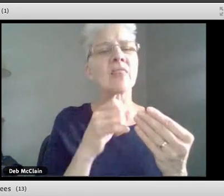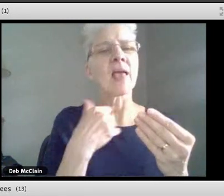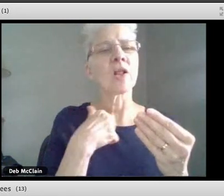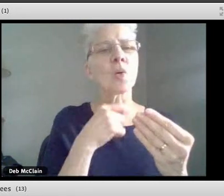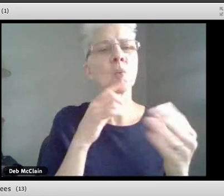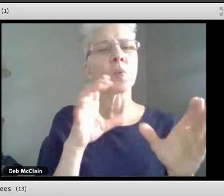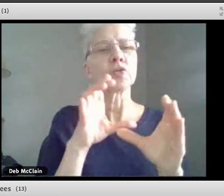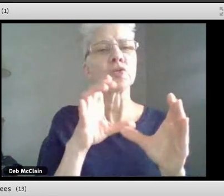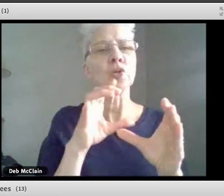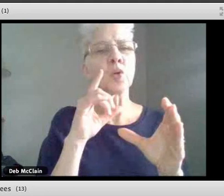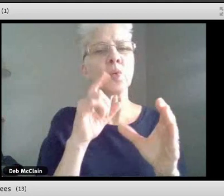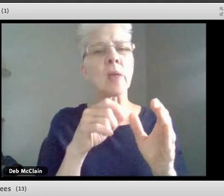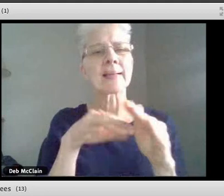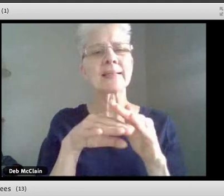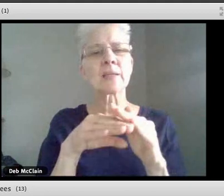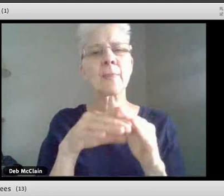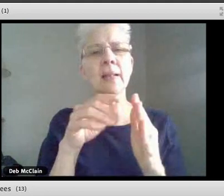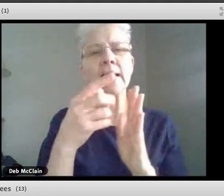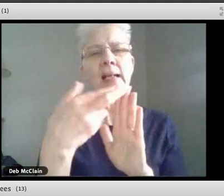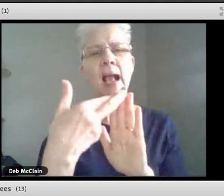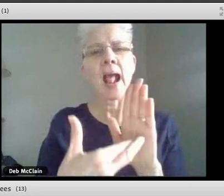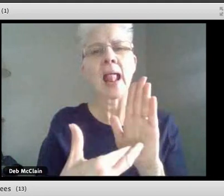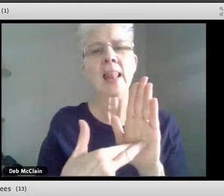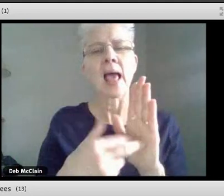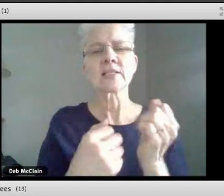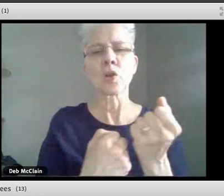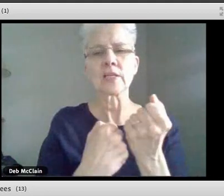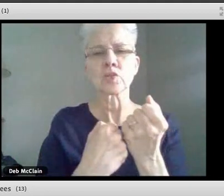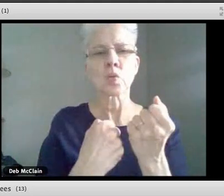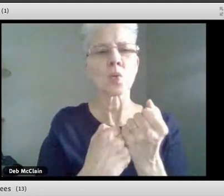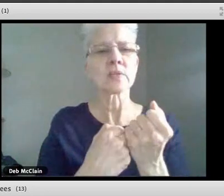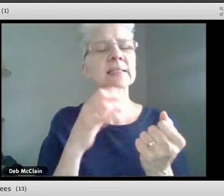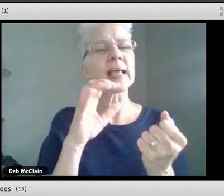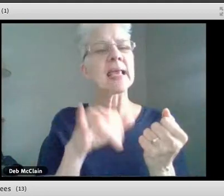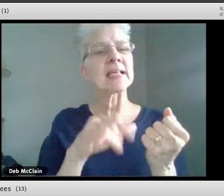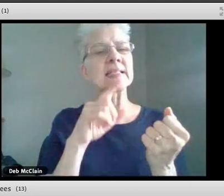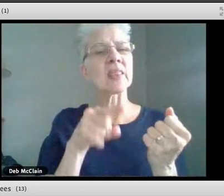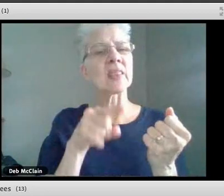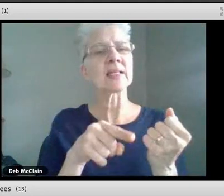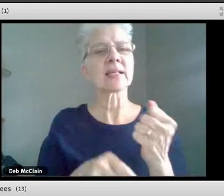using your electronic resources is this WCAG 2.0,